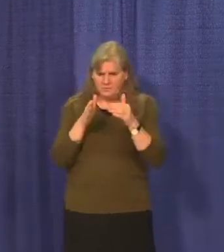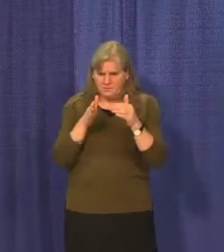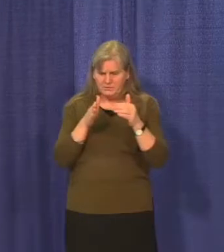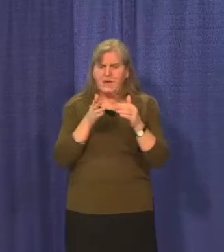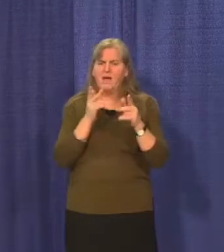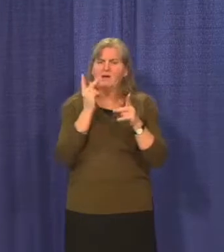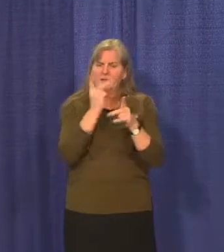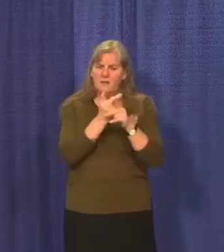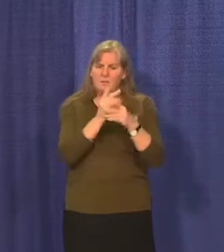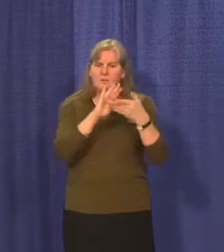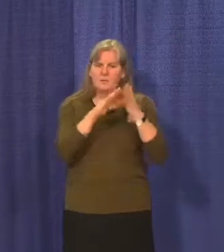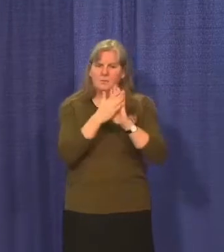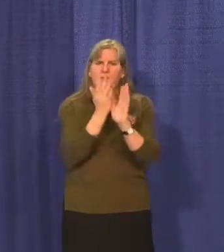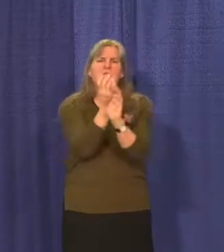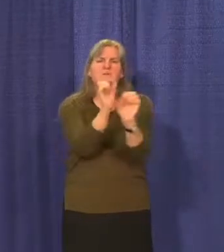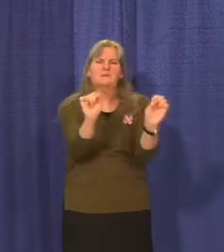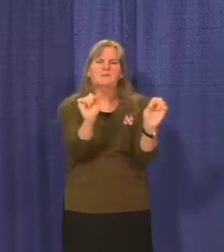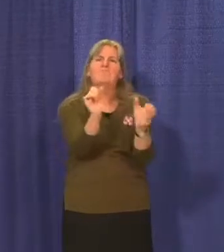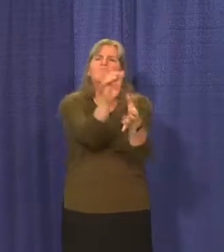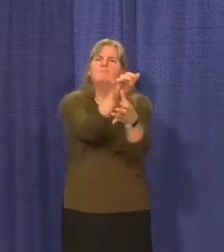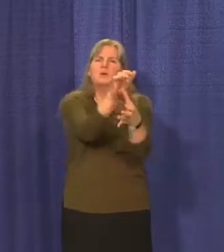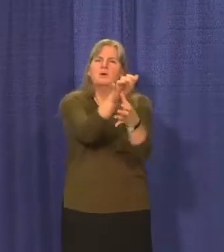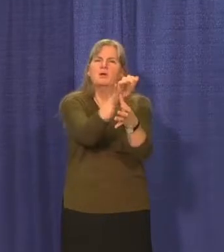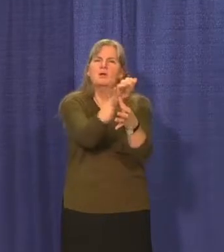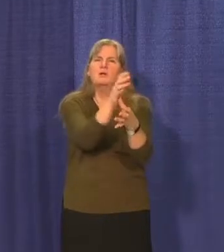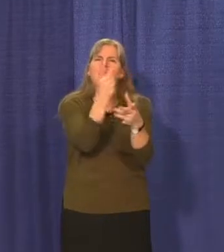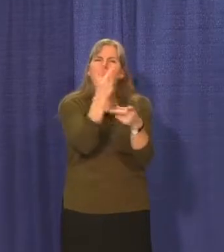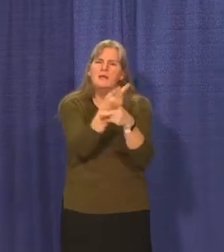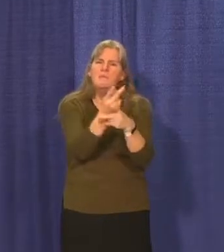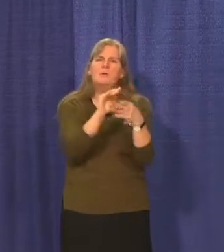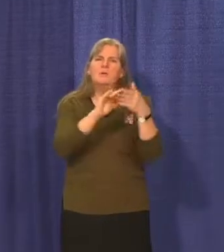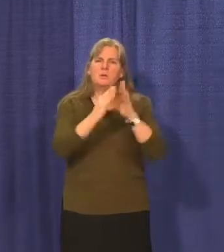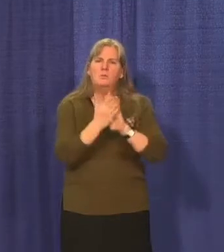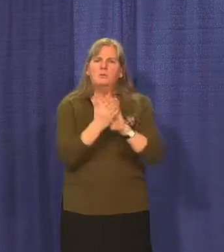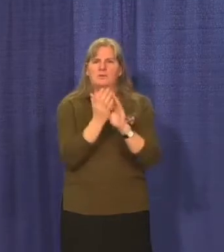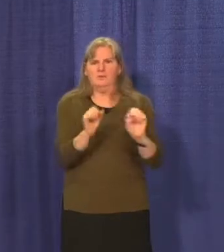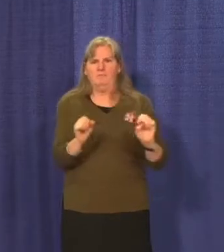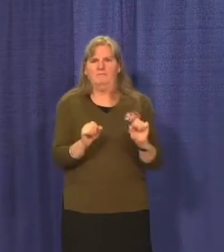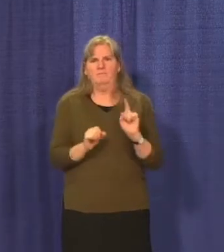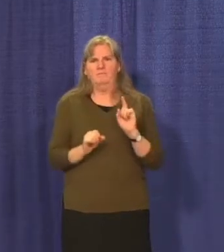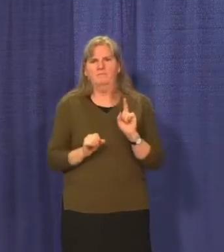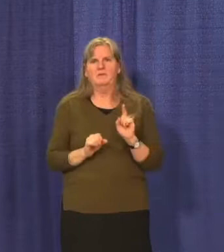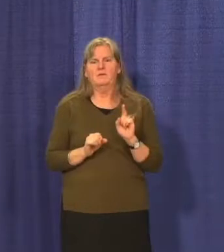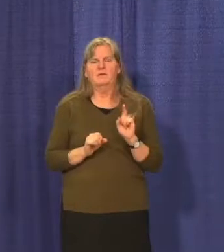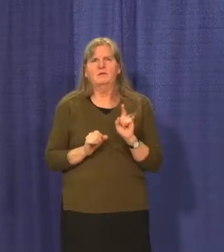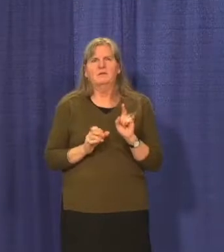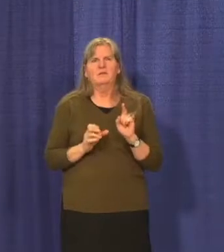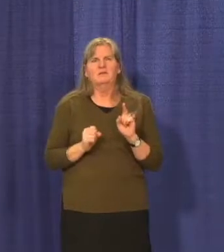on -- back on how to keep the community safe. It is our main job.